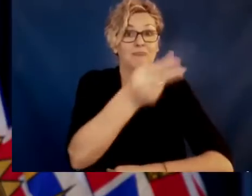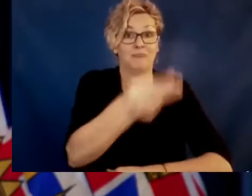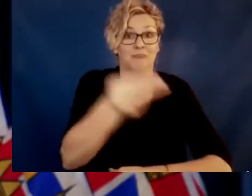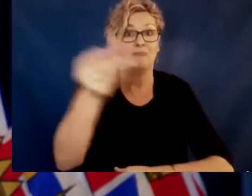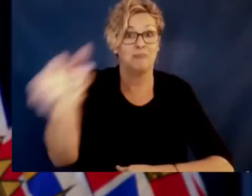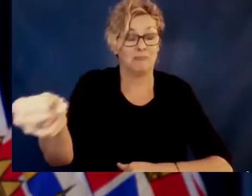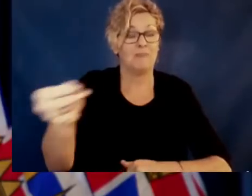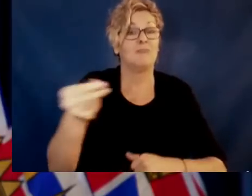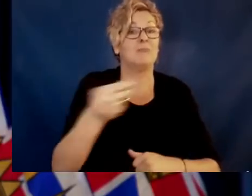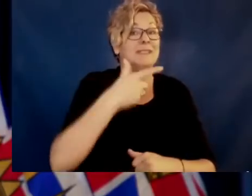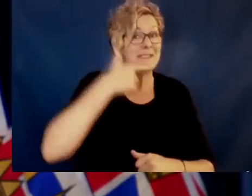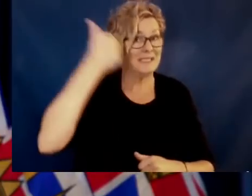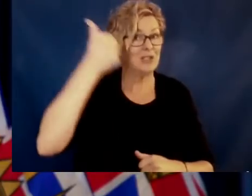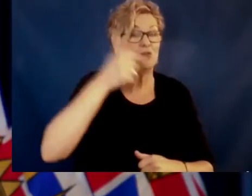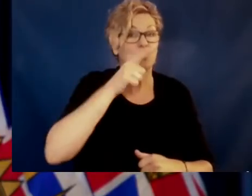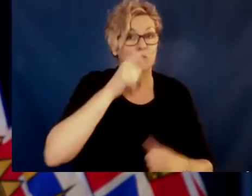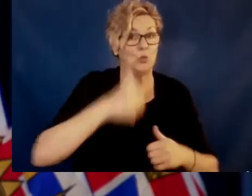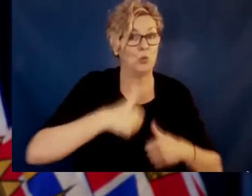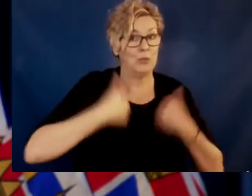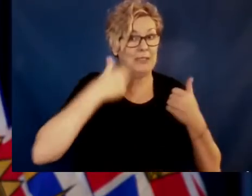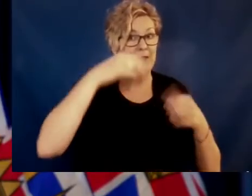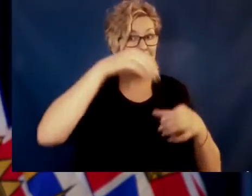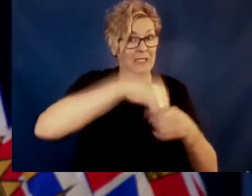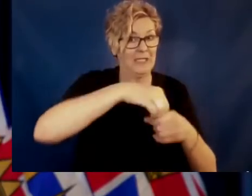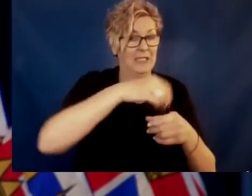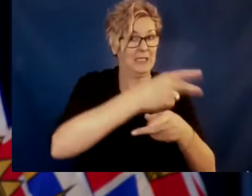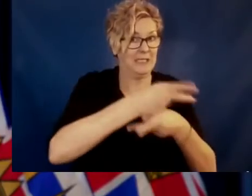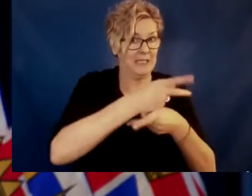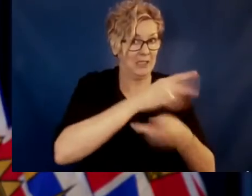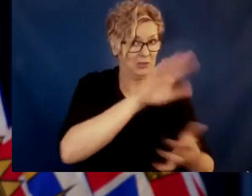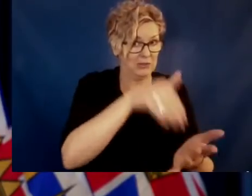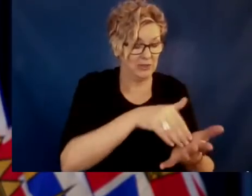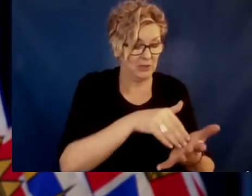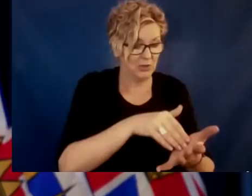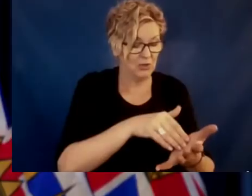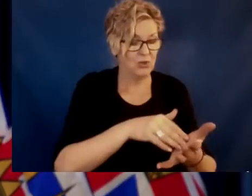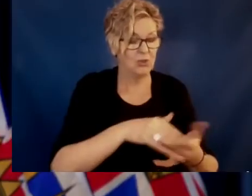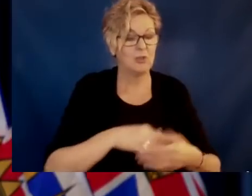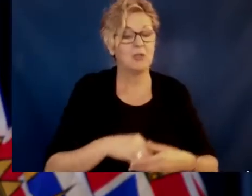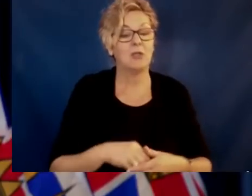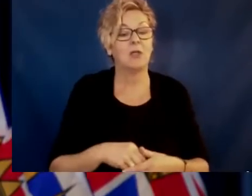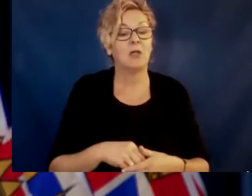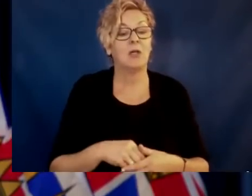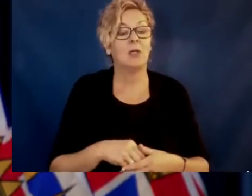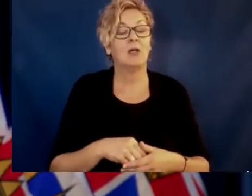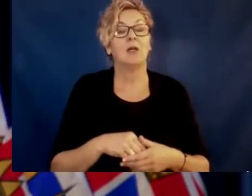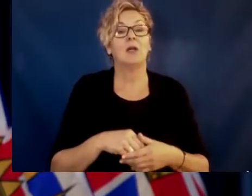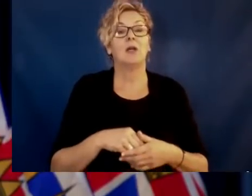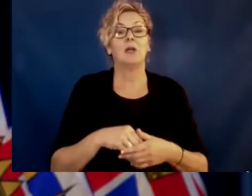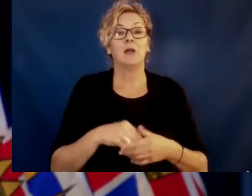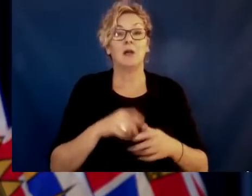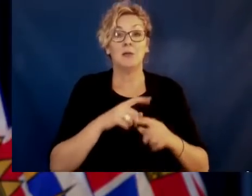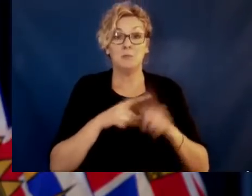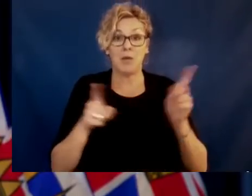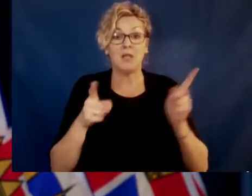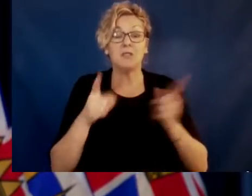for seniors in the community as well. And if the high- high-dose vaccine is not available, then they